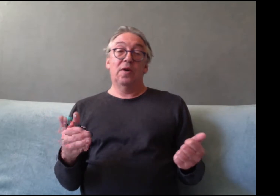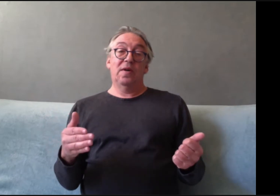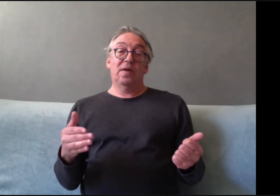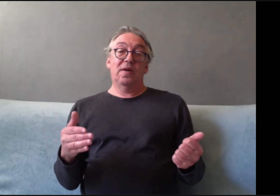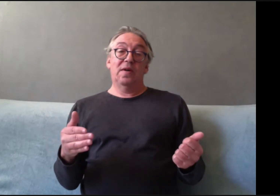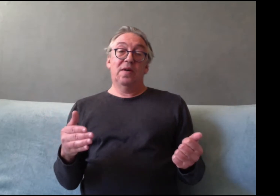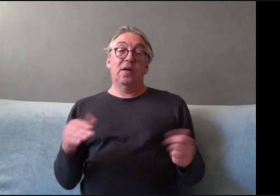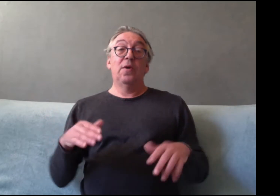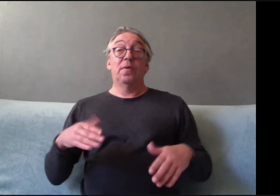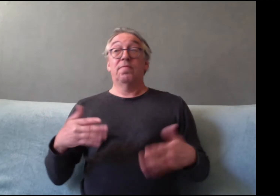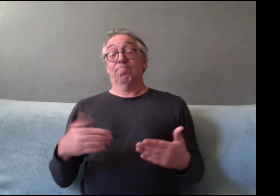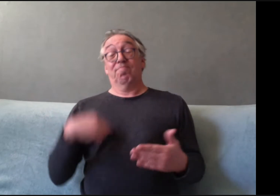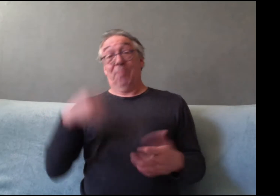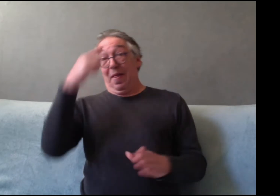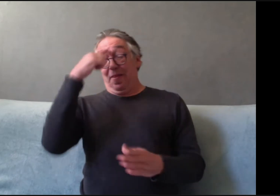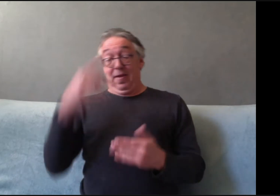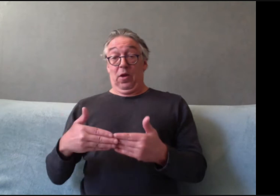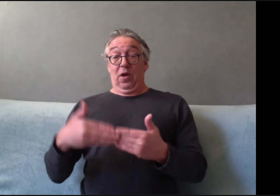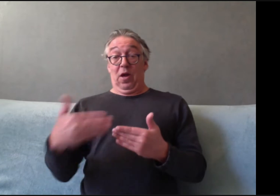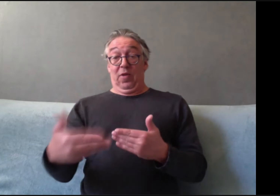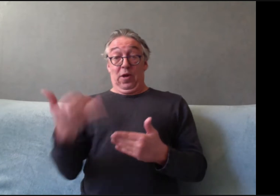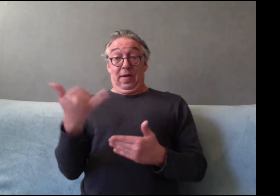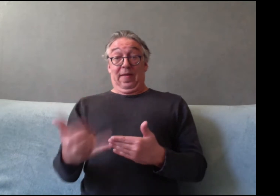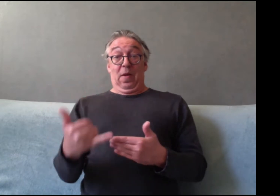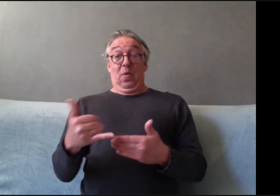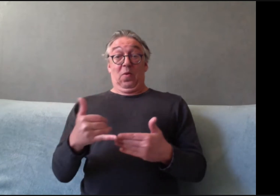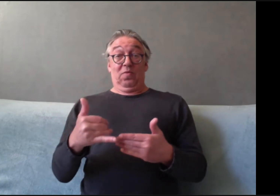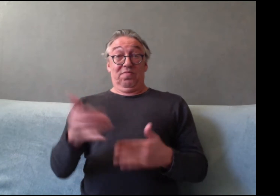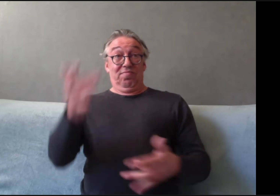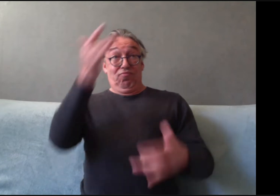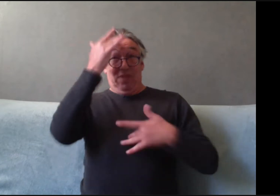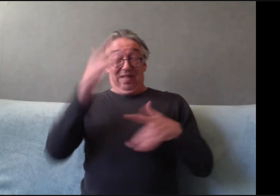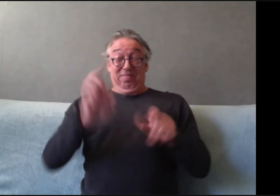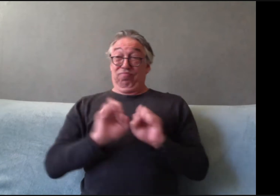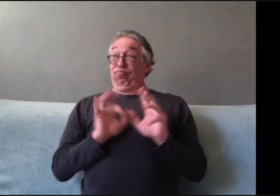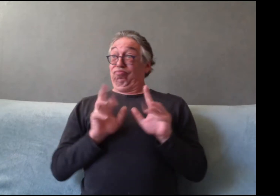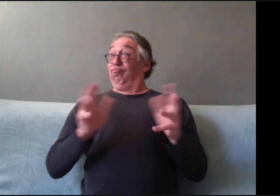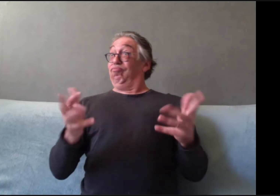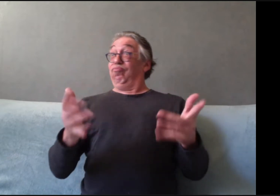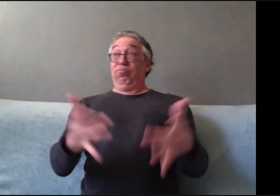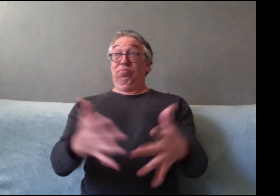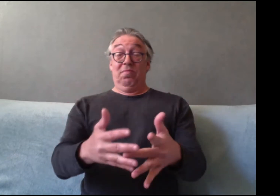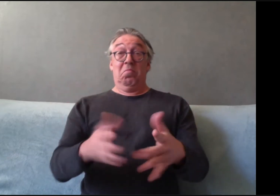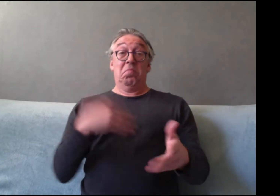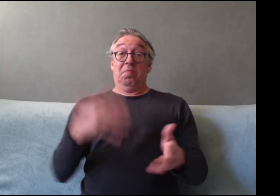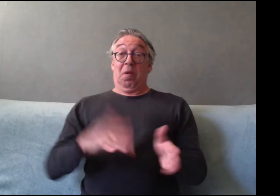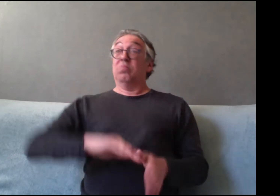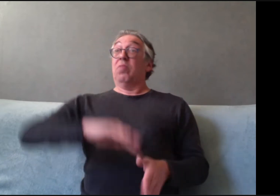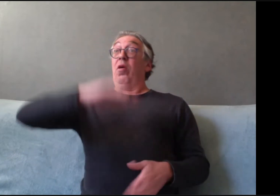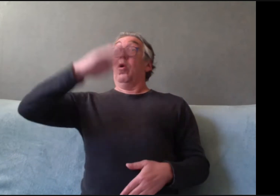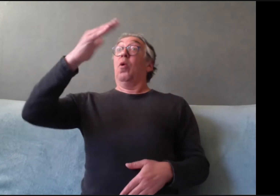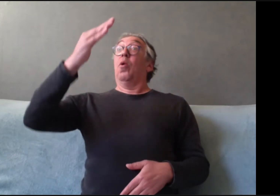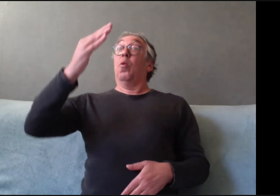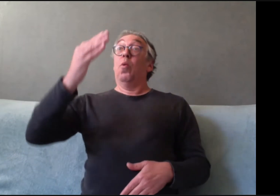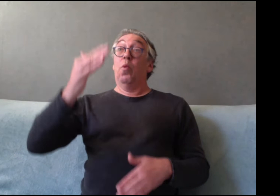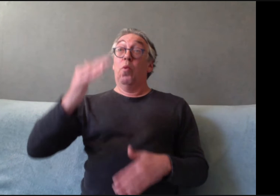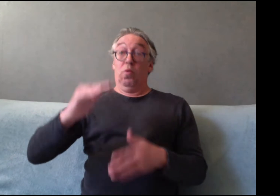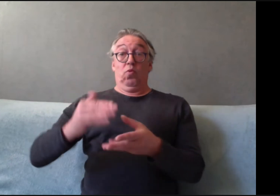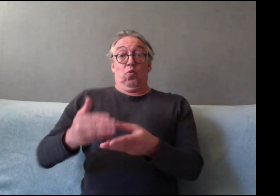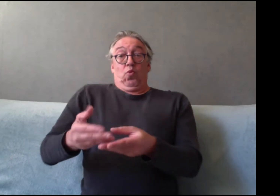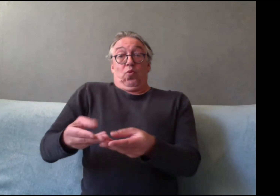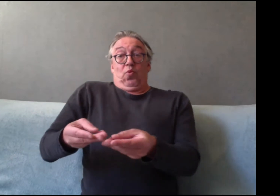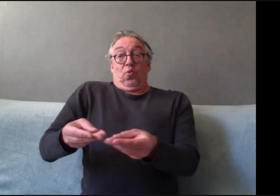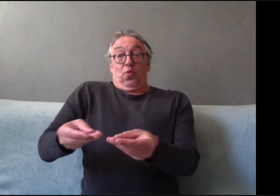after the pandemic is slowed down, is going to slow down or to stop.